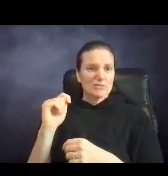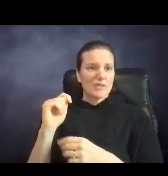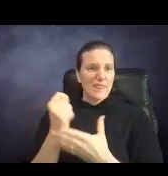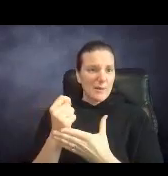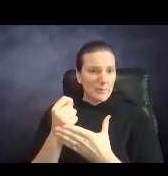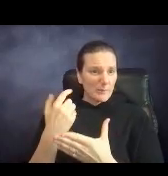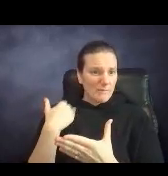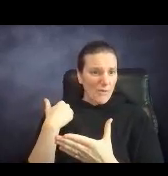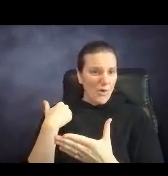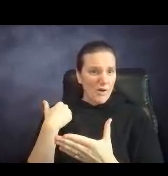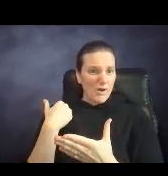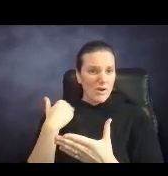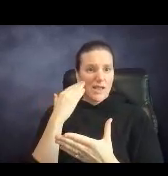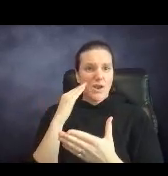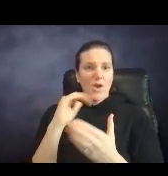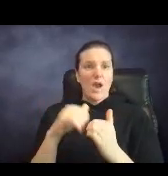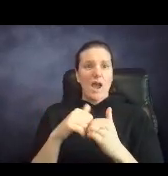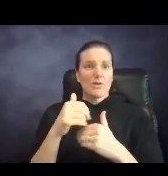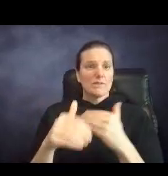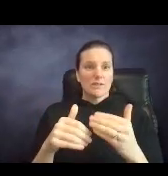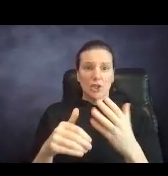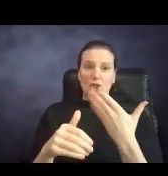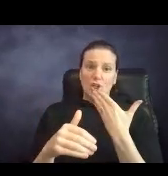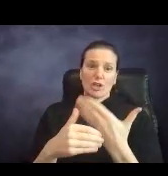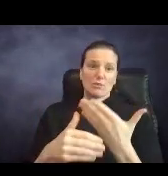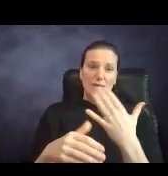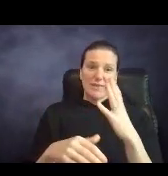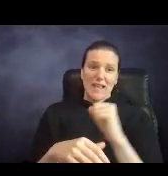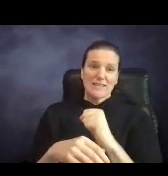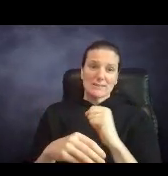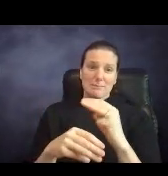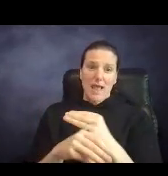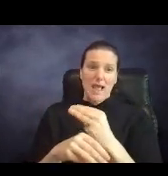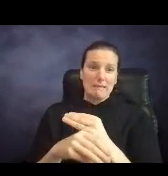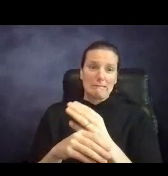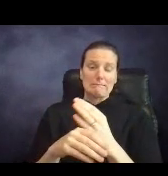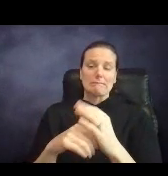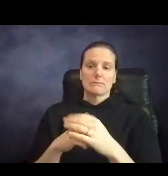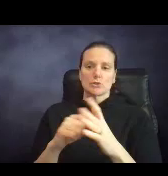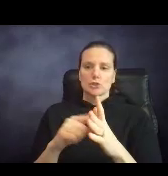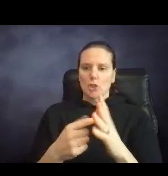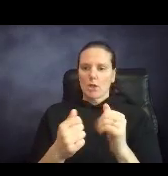And they're really good at guesstimate math. I always start with a compounded cream and it's not crazy expensive.